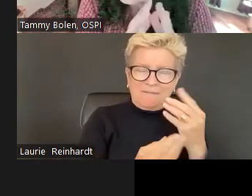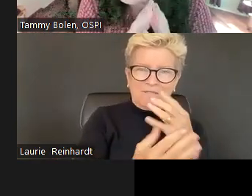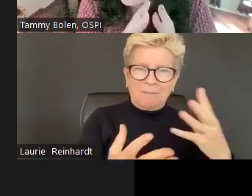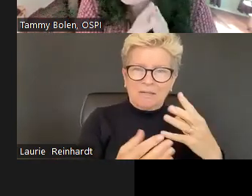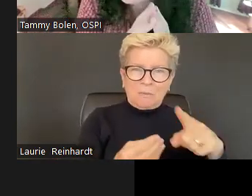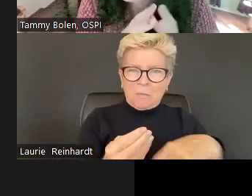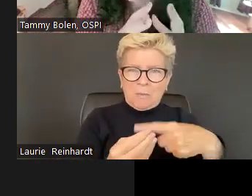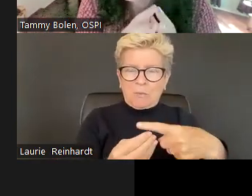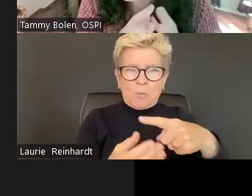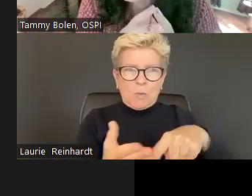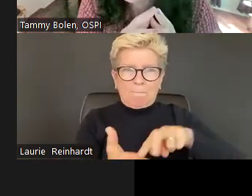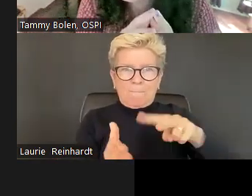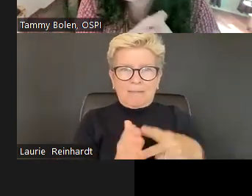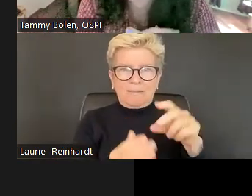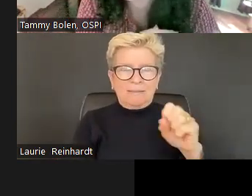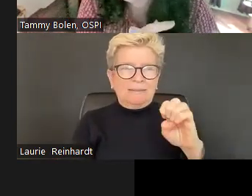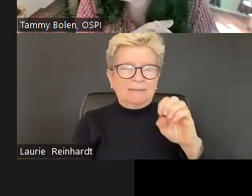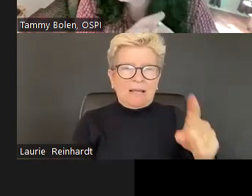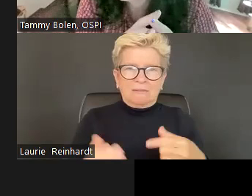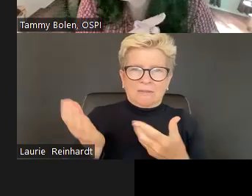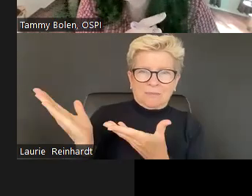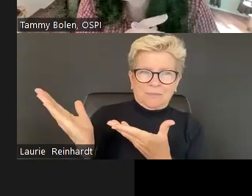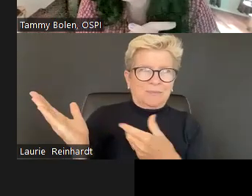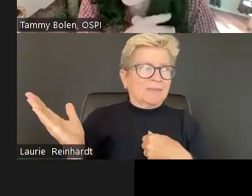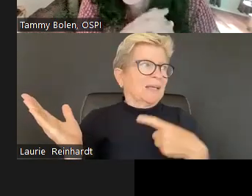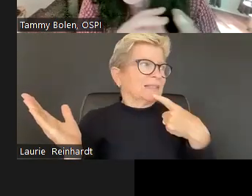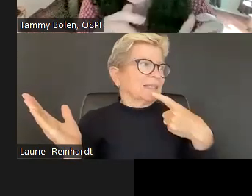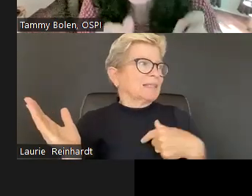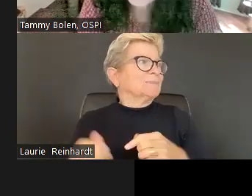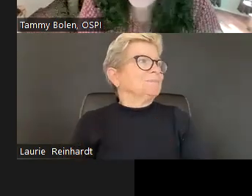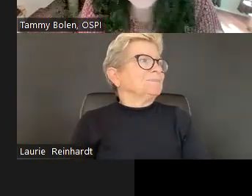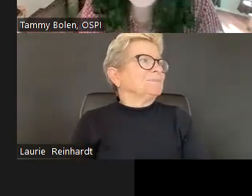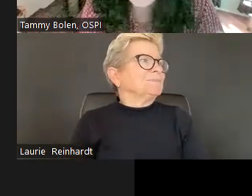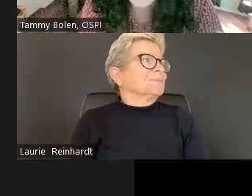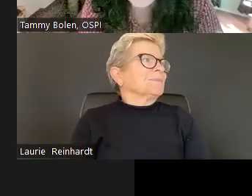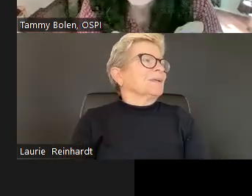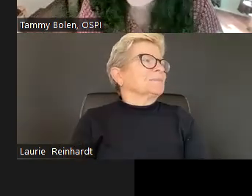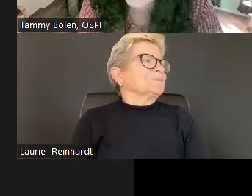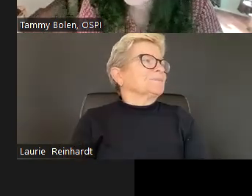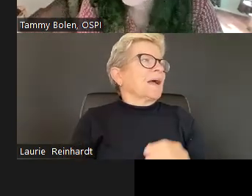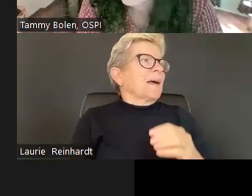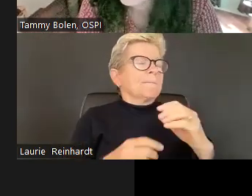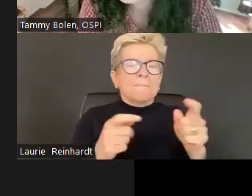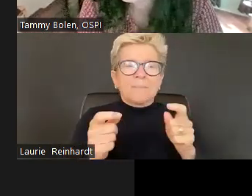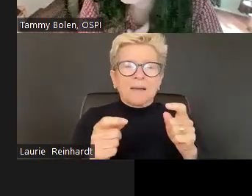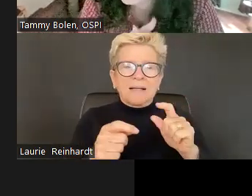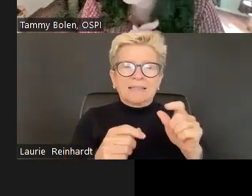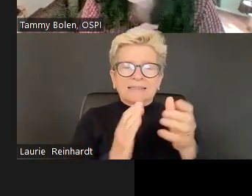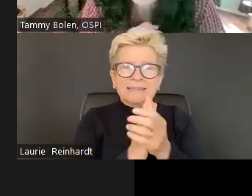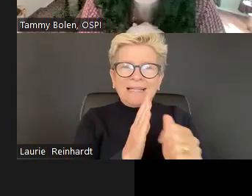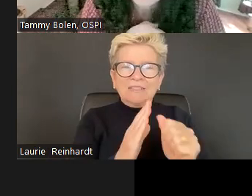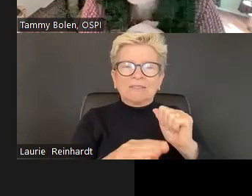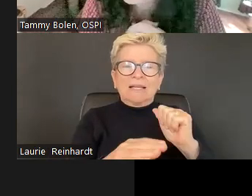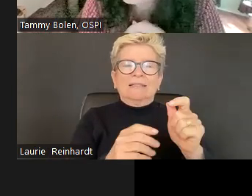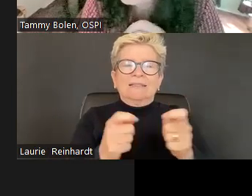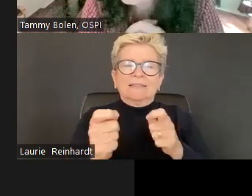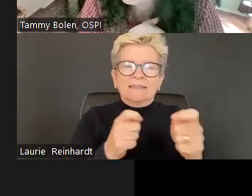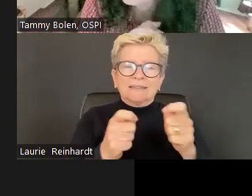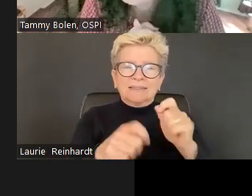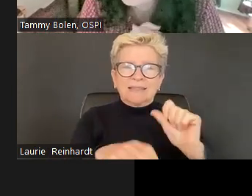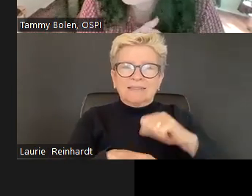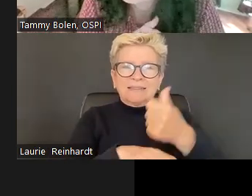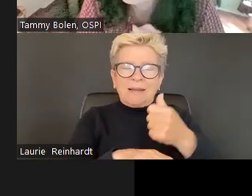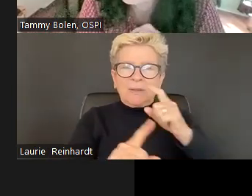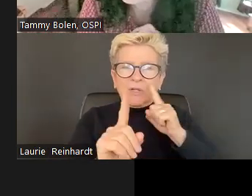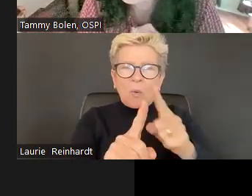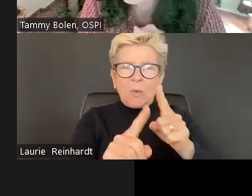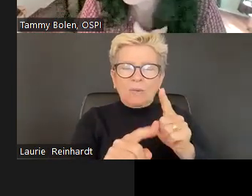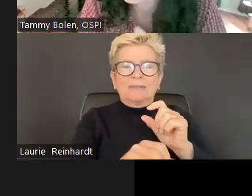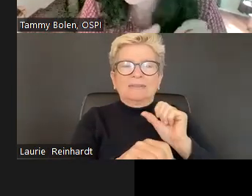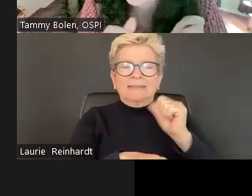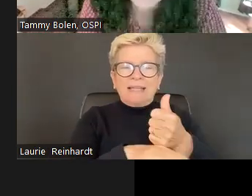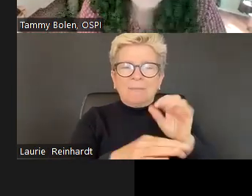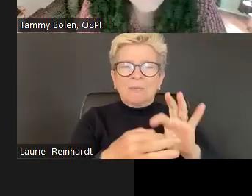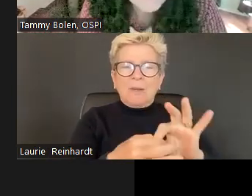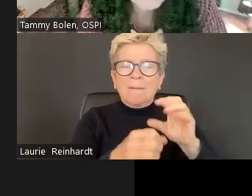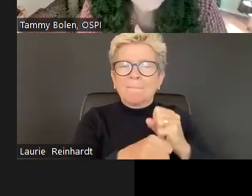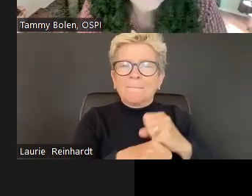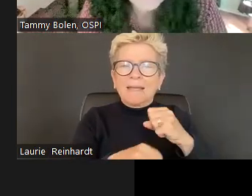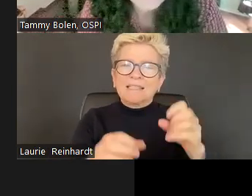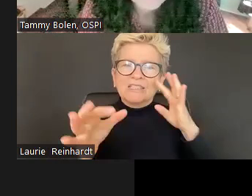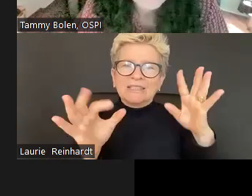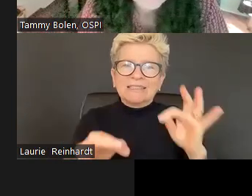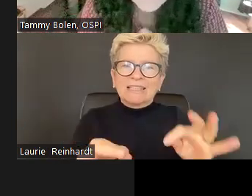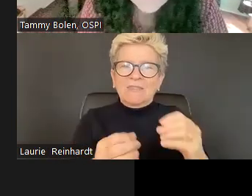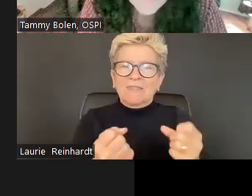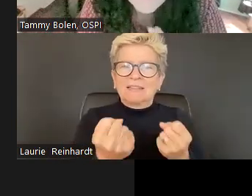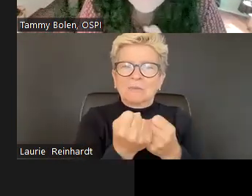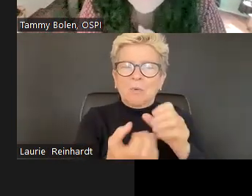I Always like to begin. With, defining S because there's a And abundance of information and misinformation out there around what SL is.